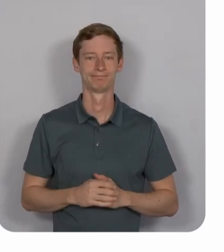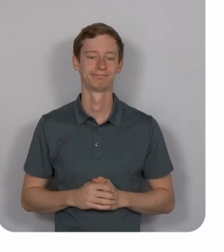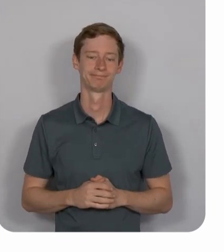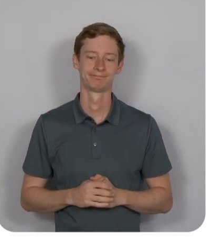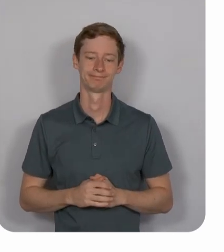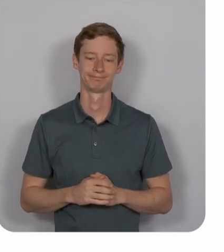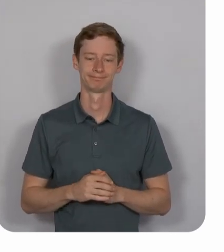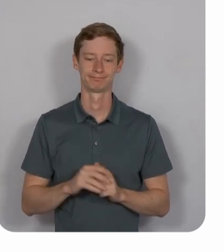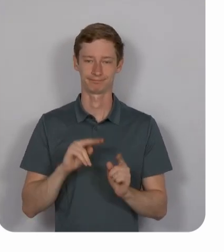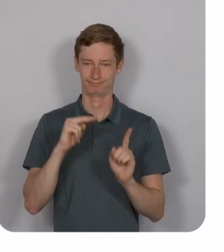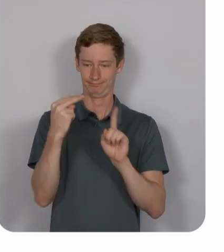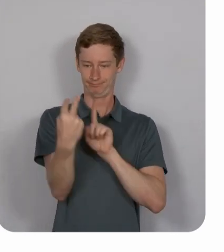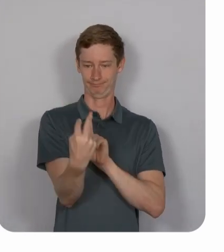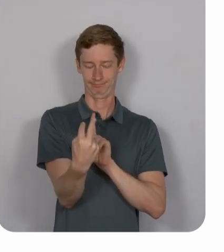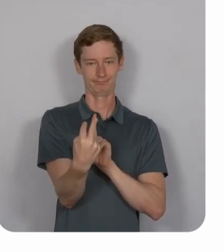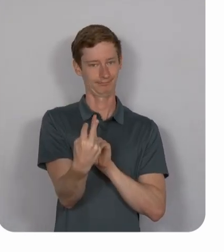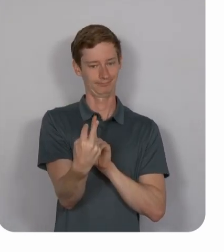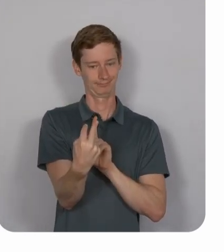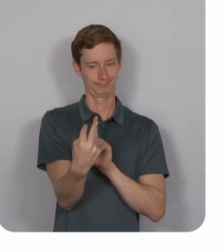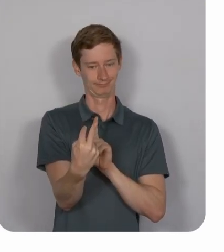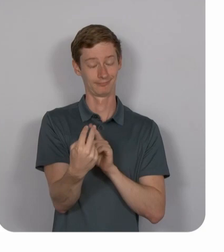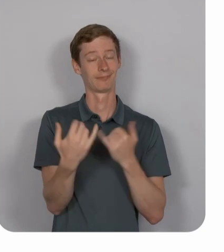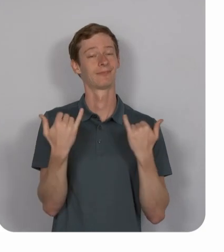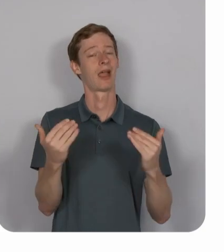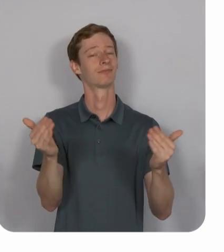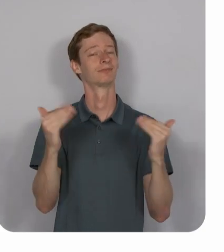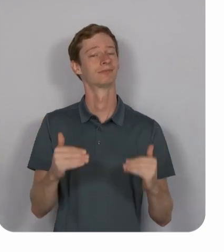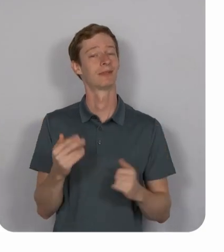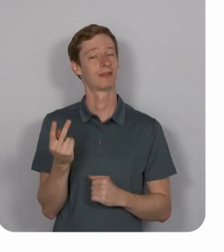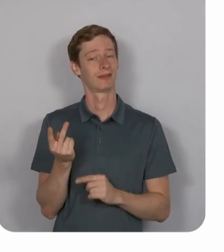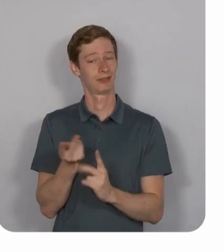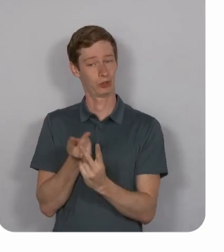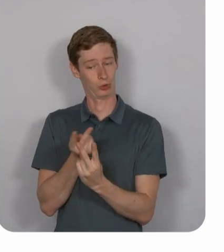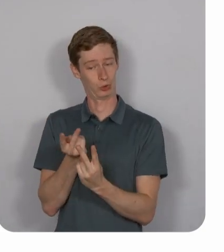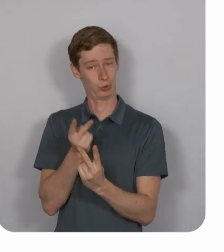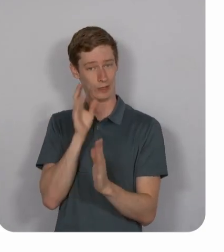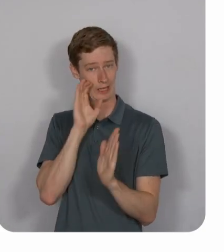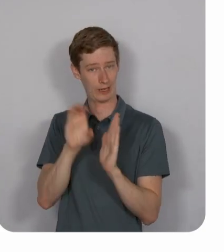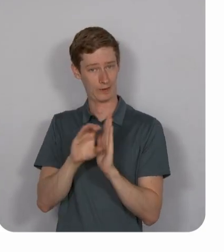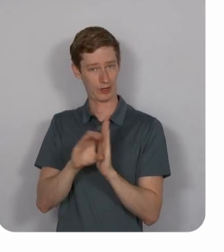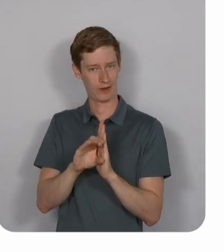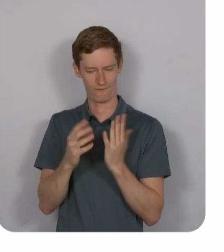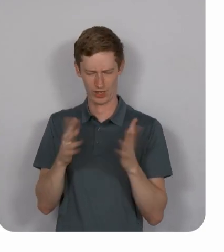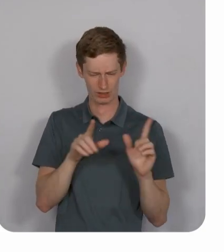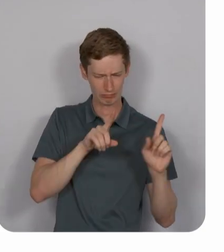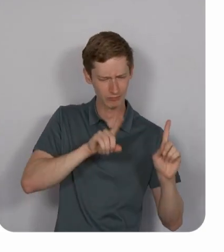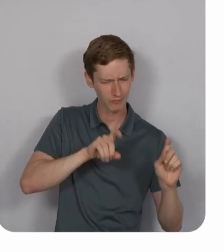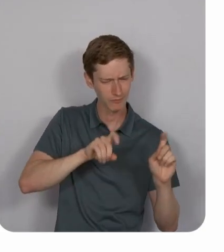Now, these two images are the results of our tests to verify the difference between the areas